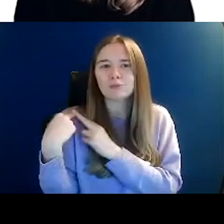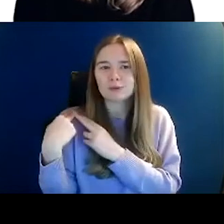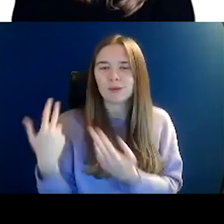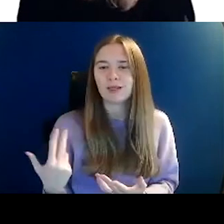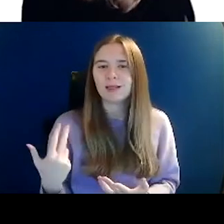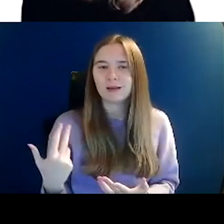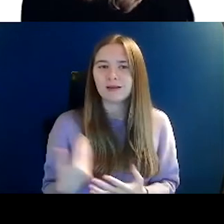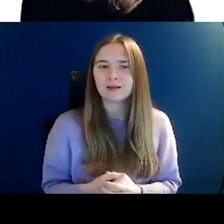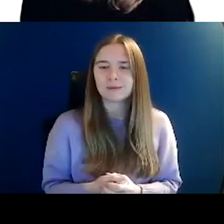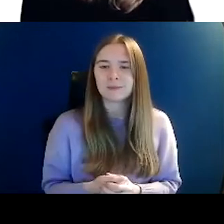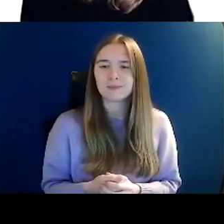which leads- - Yeah. Yeah.